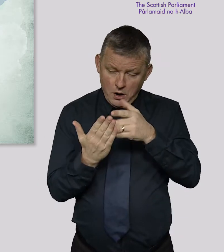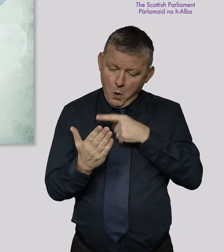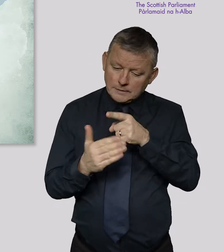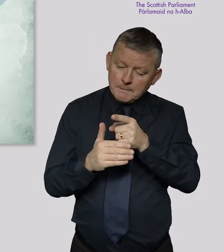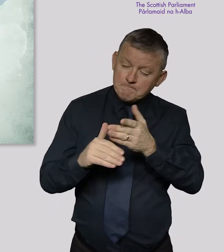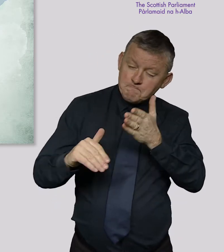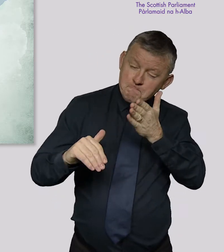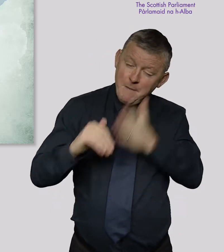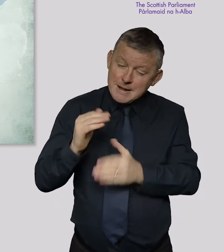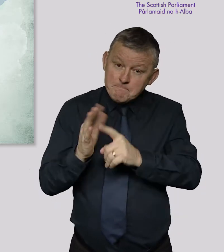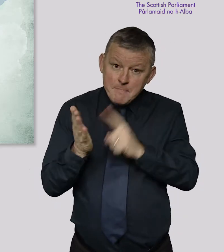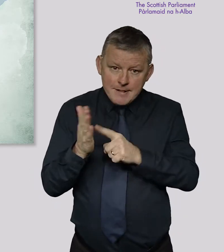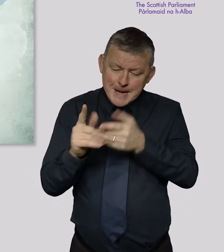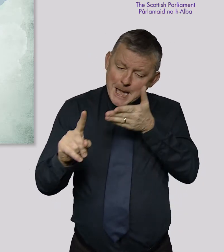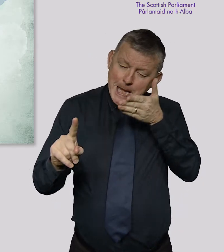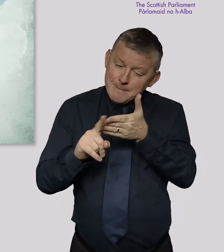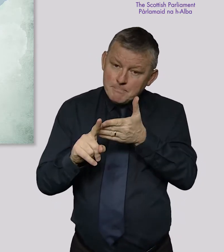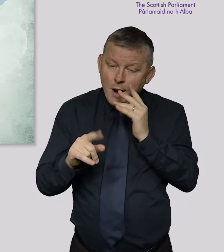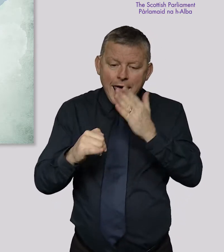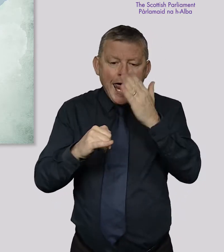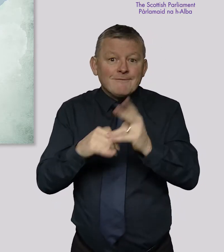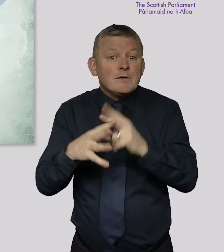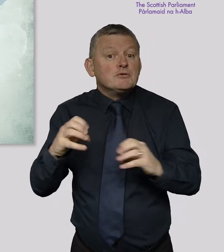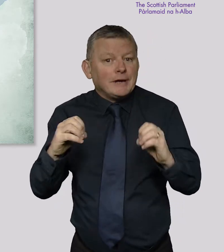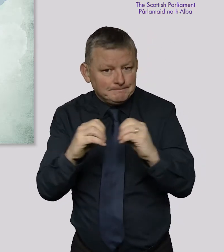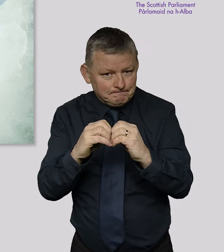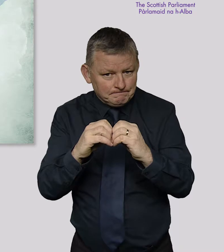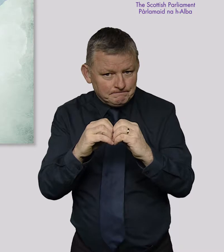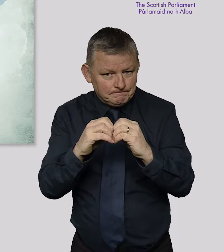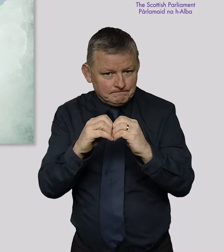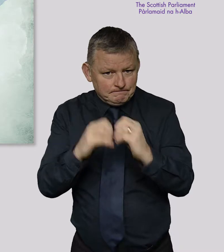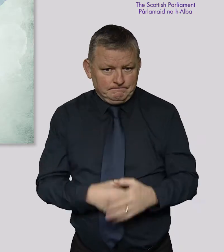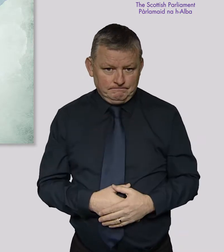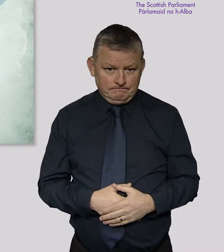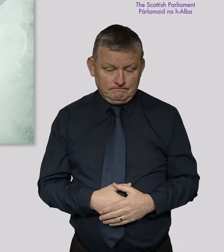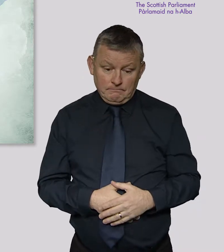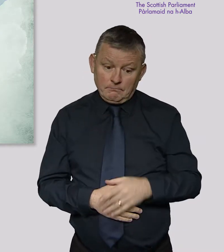by the end of February.